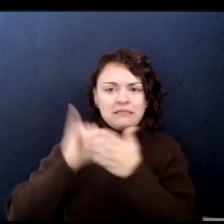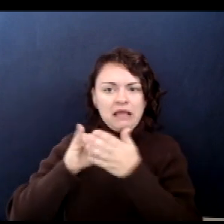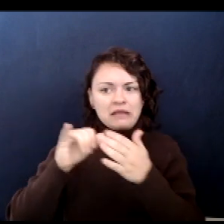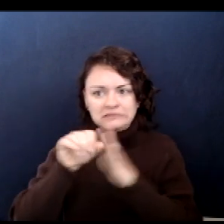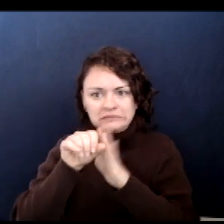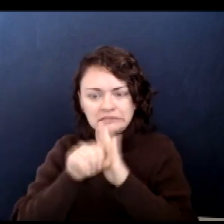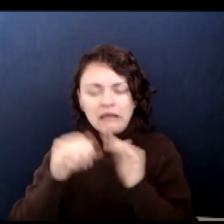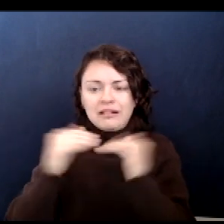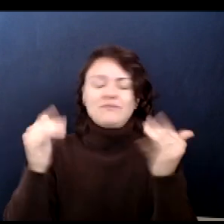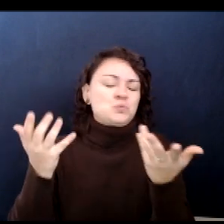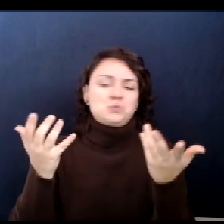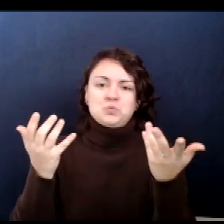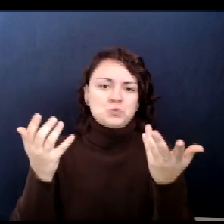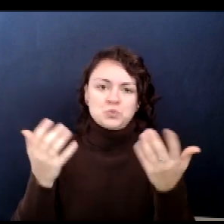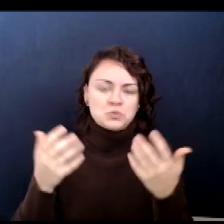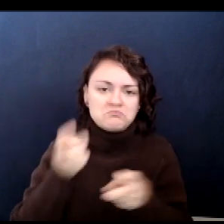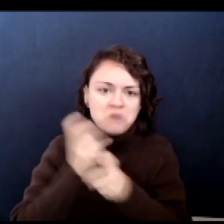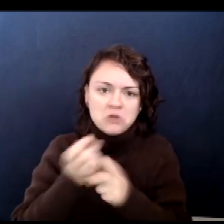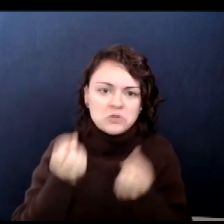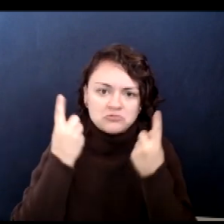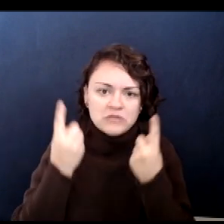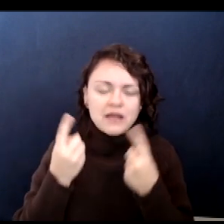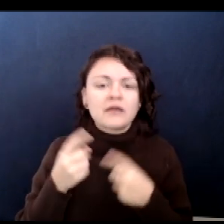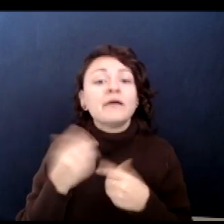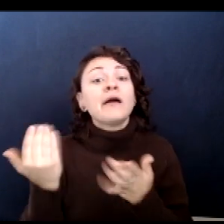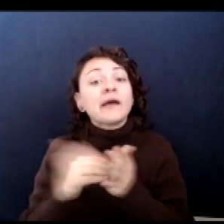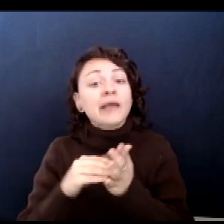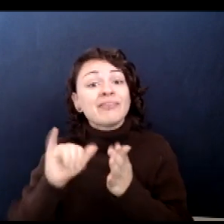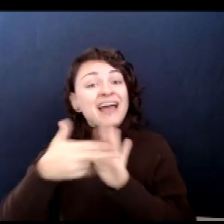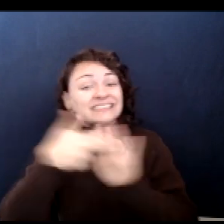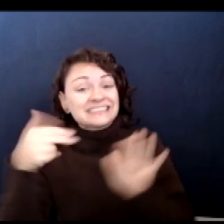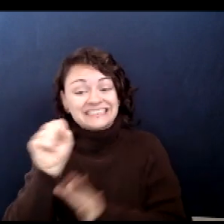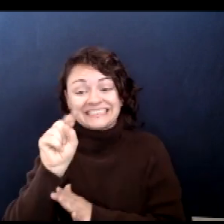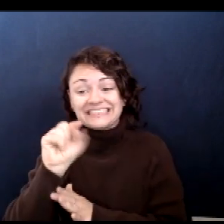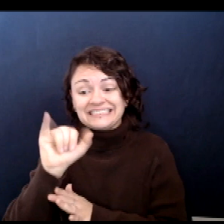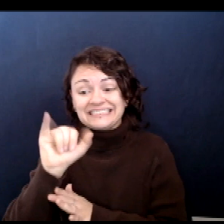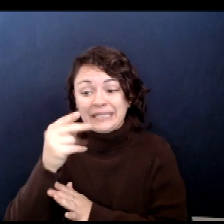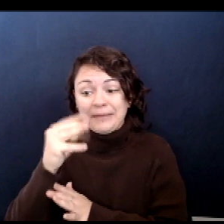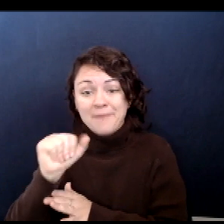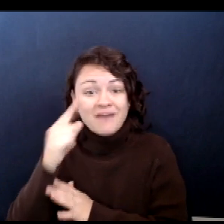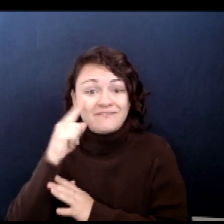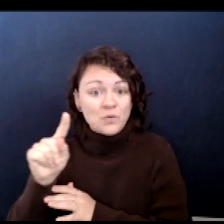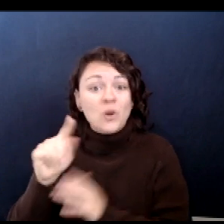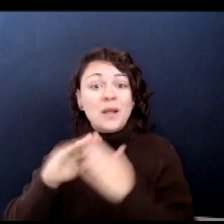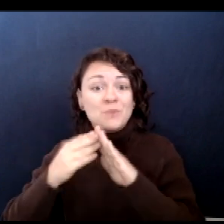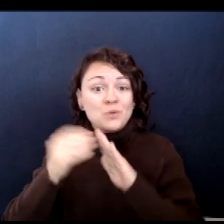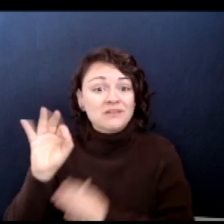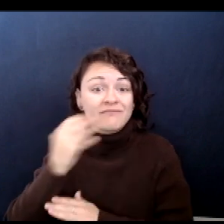the black indigenous and other communities of color that are associated with use of